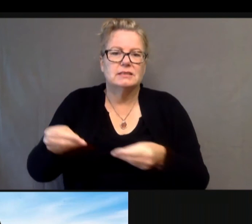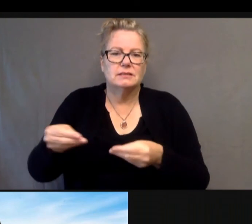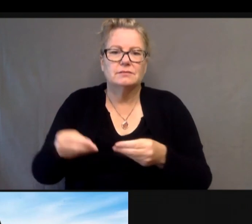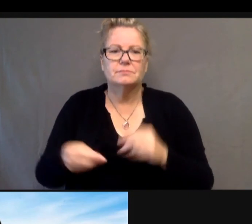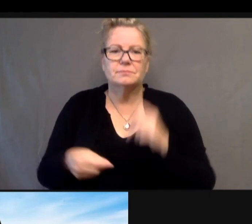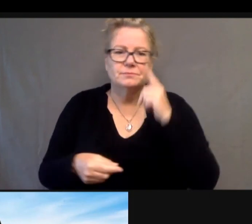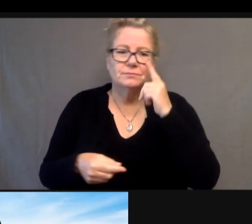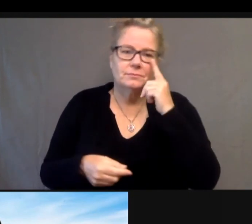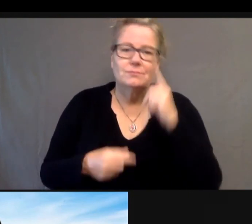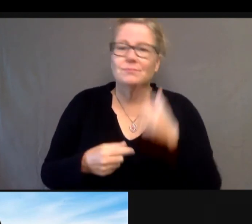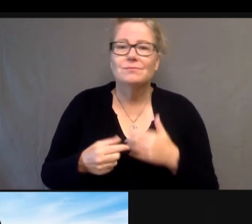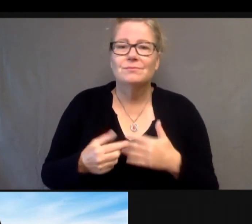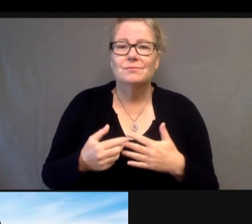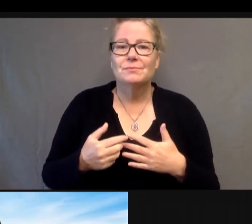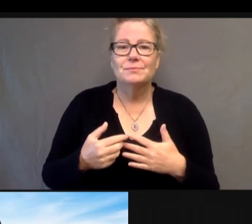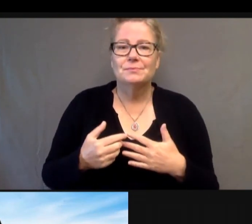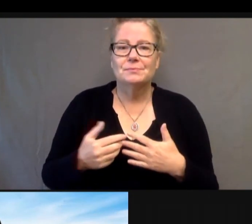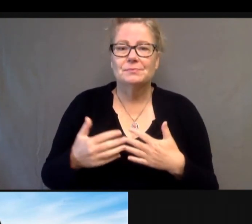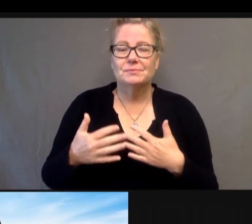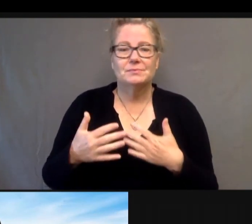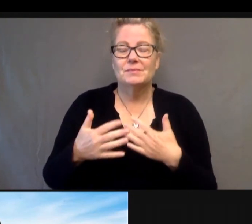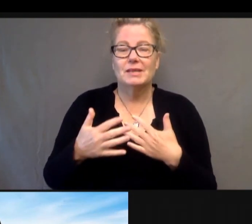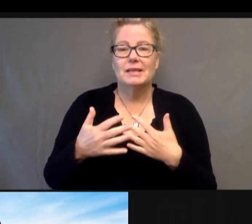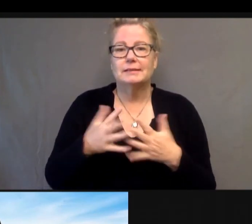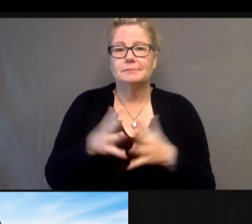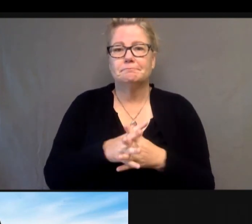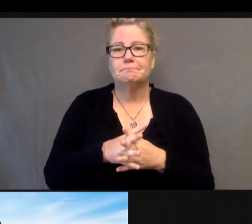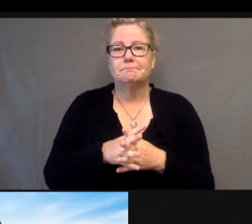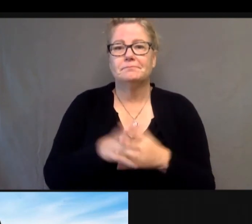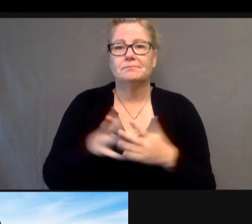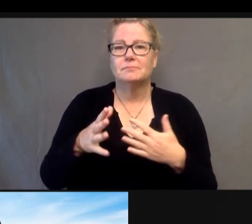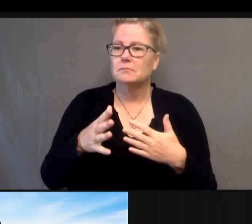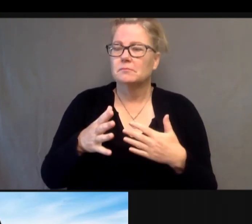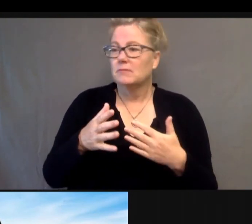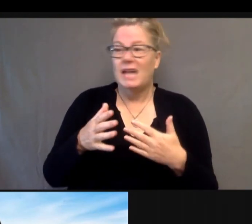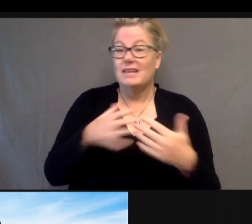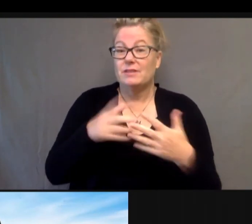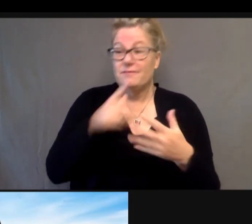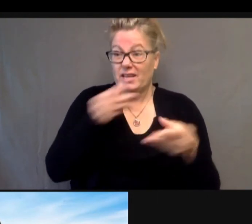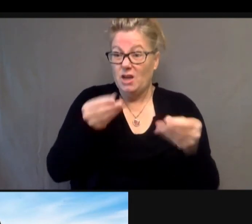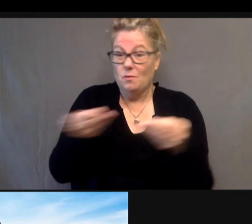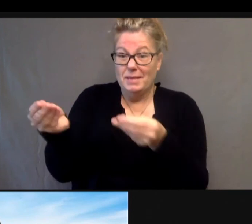they don't, they can issue a right to sue letter and then you can take it from there